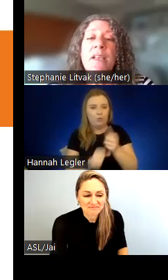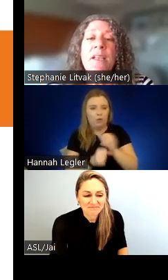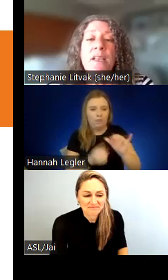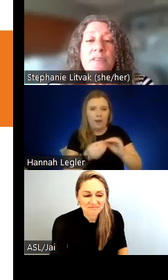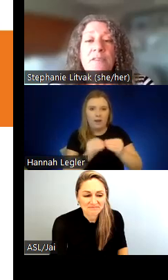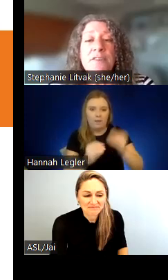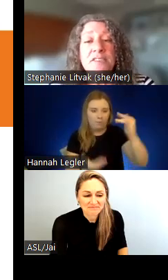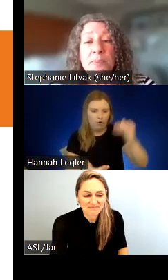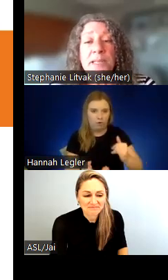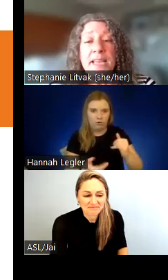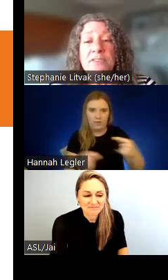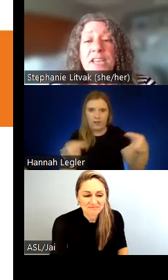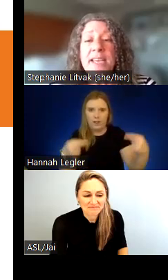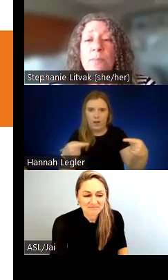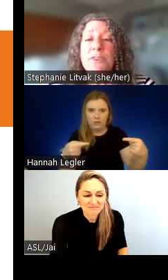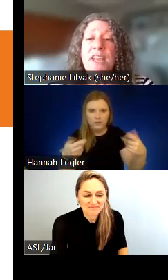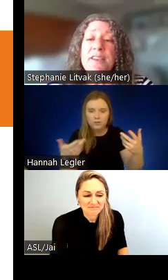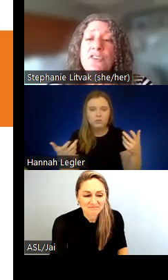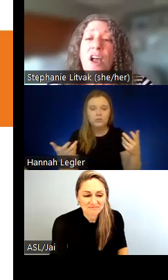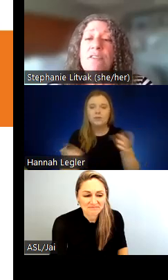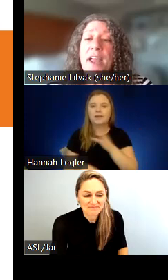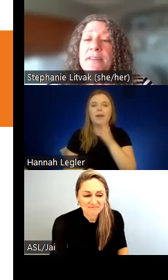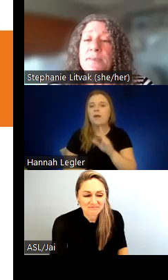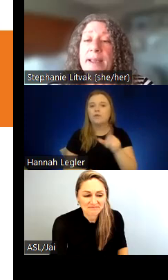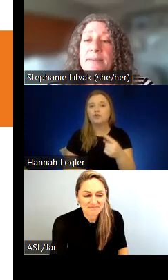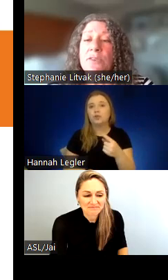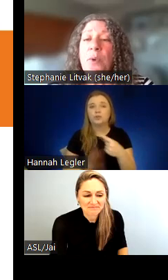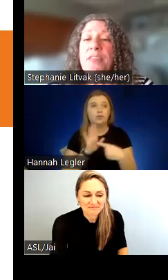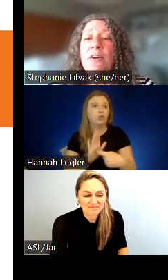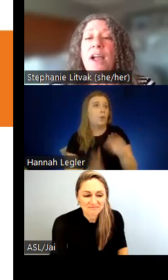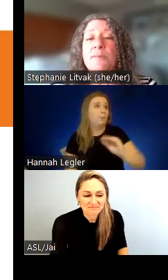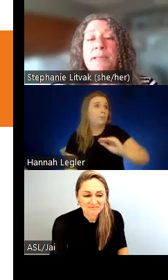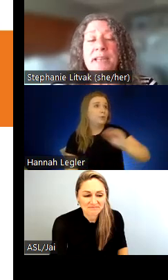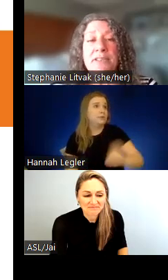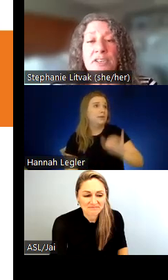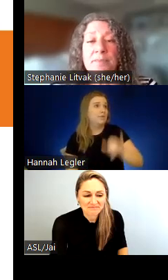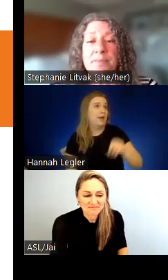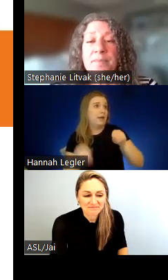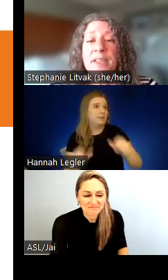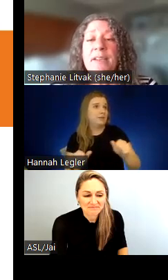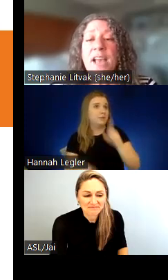Never simply indicate a percentage of an expense without explanation.